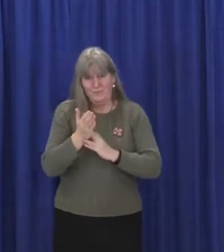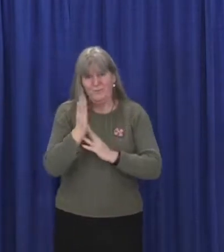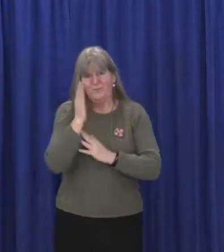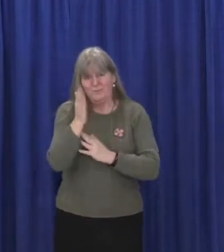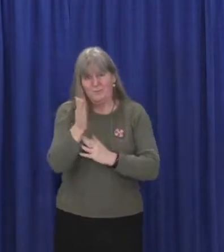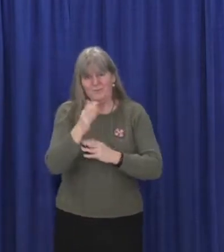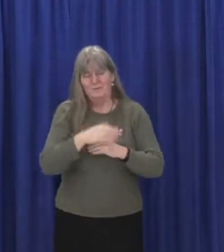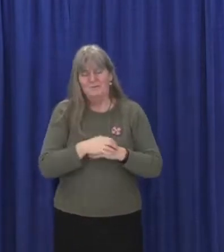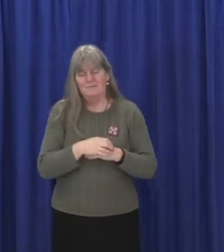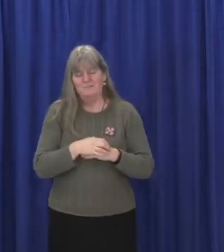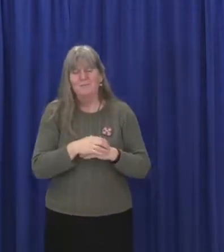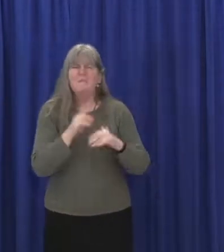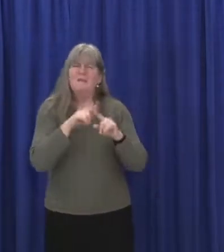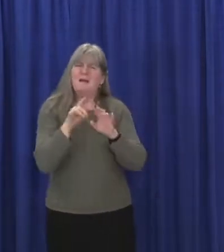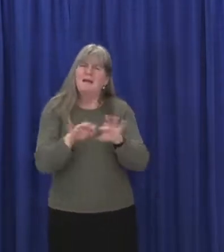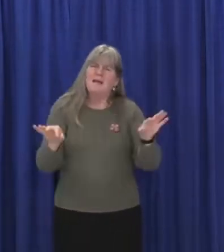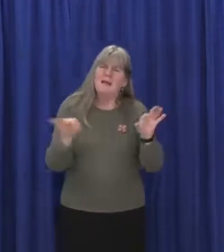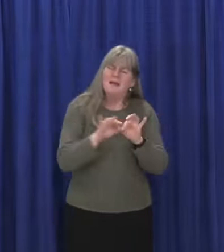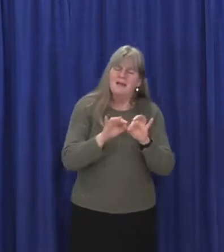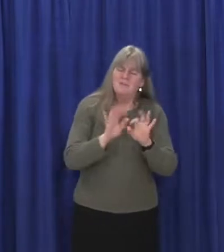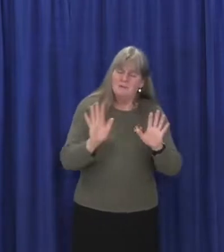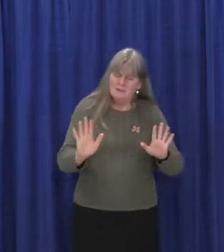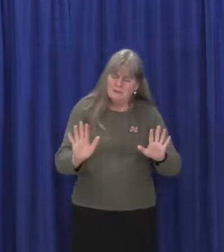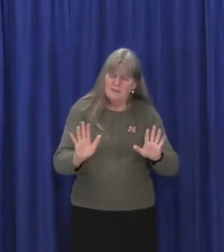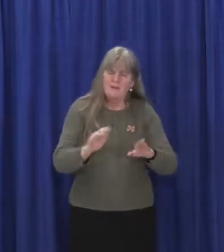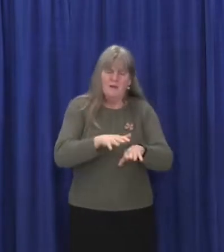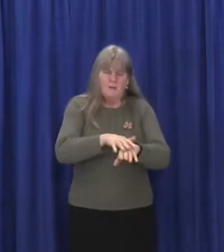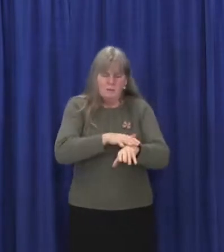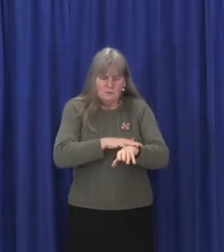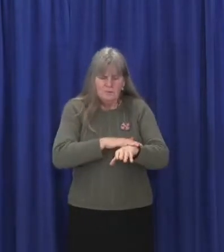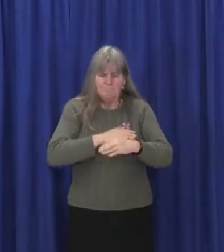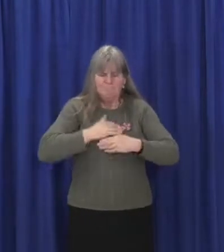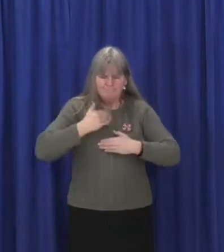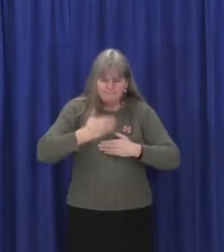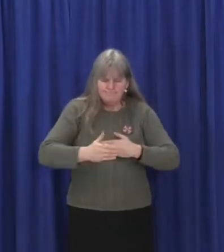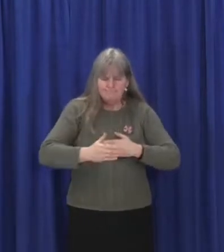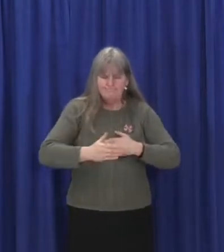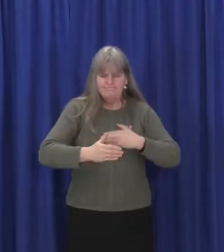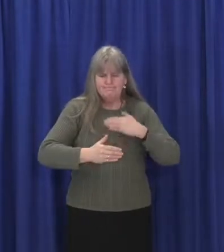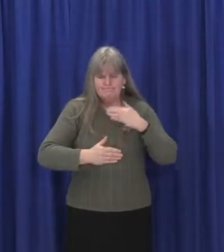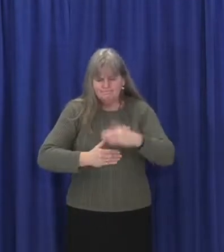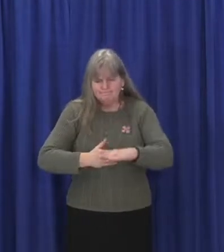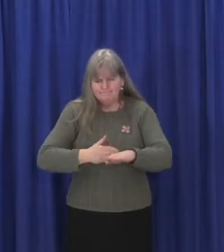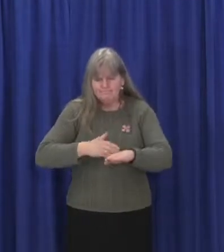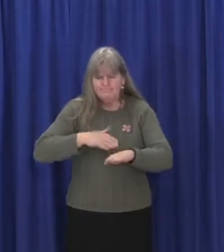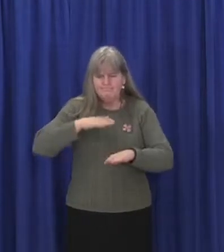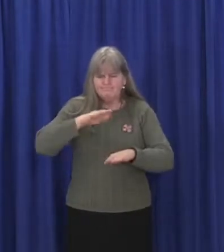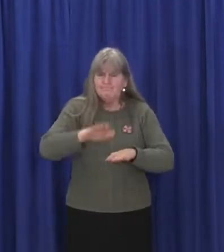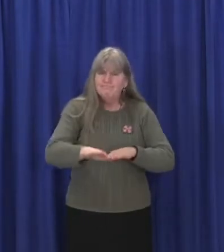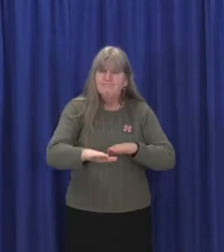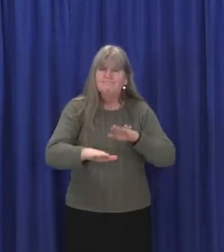to take this emergence slowly and go step by step, to take care of ourselves, our loved ones,